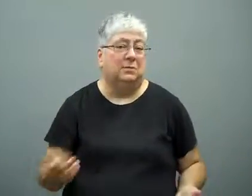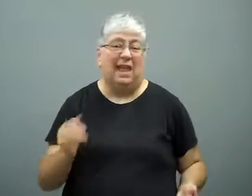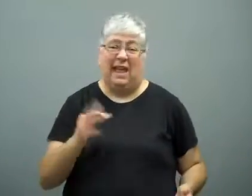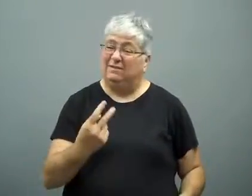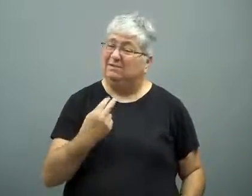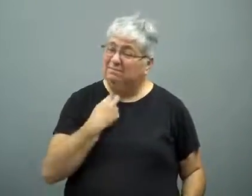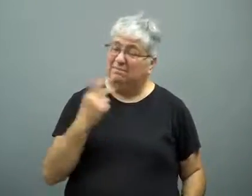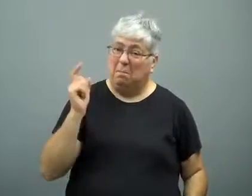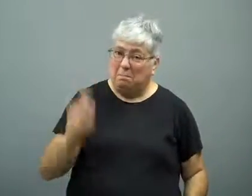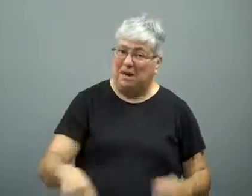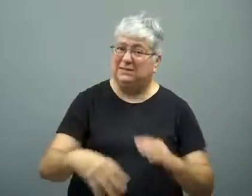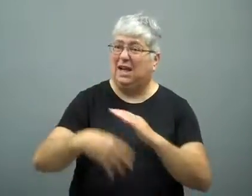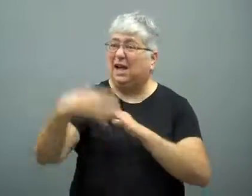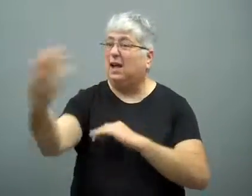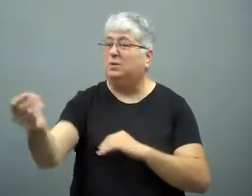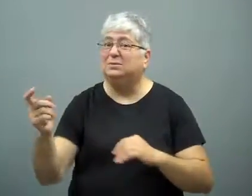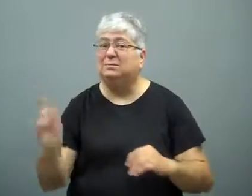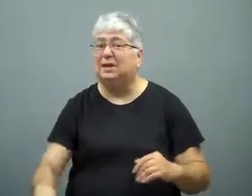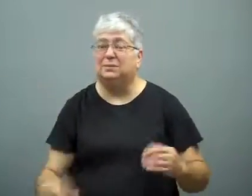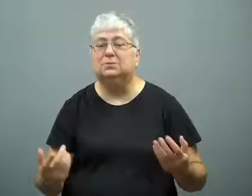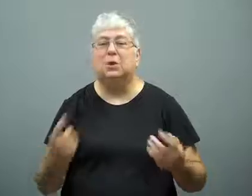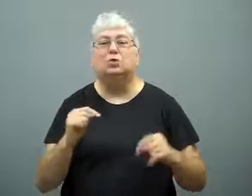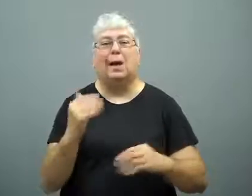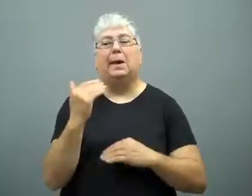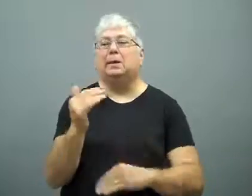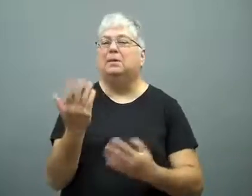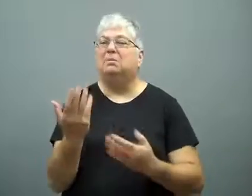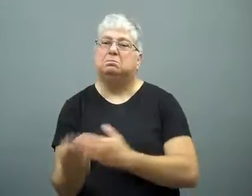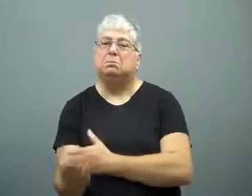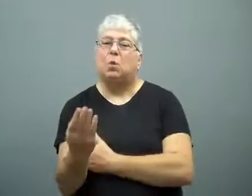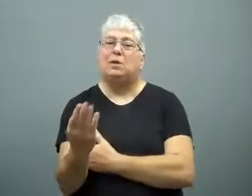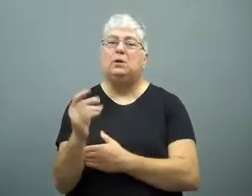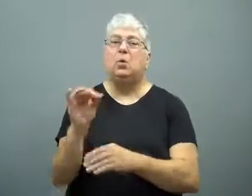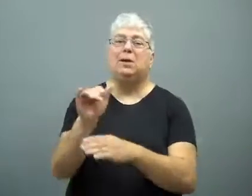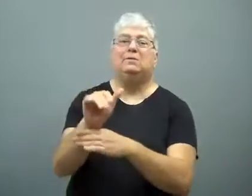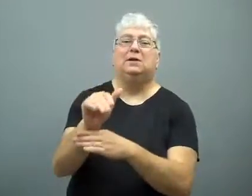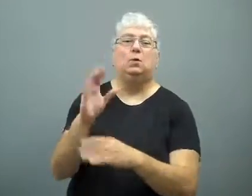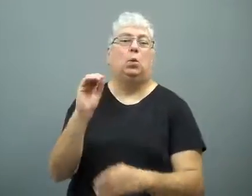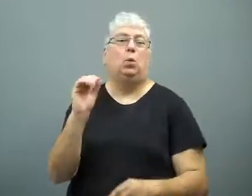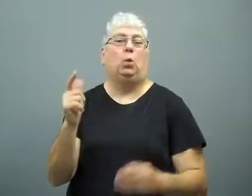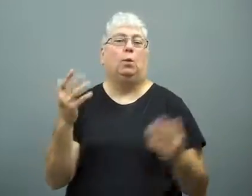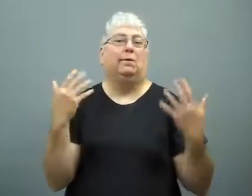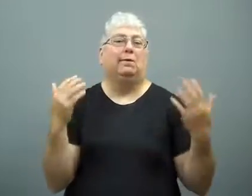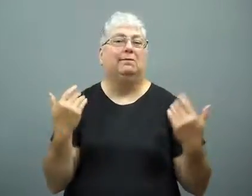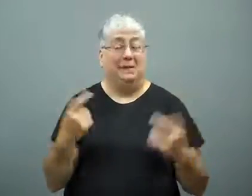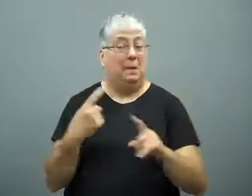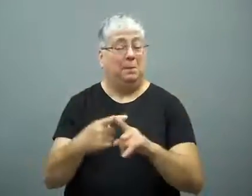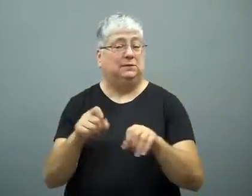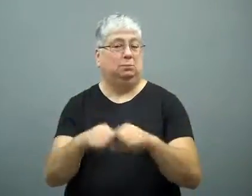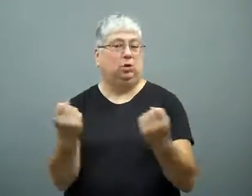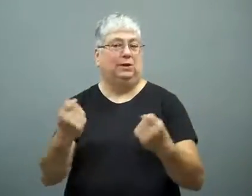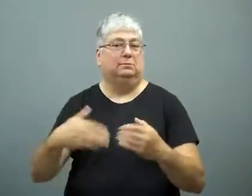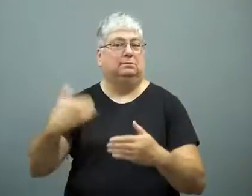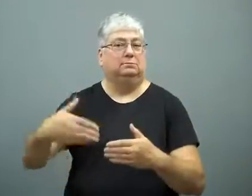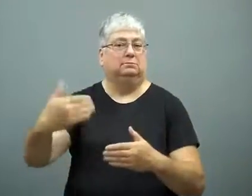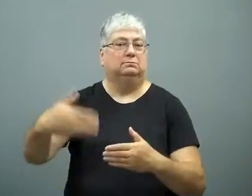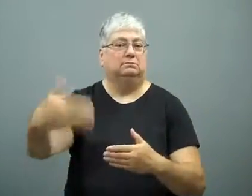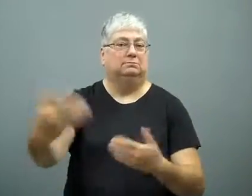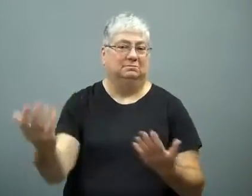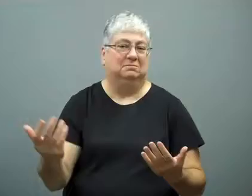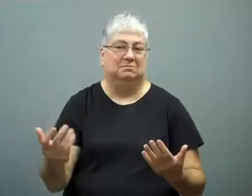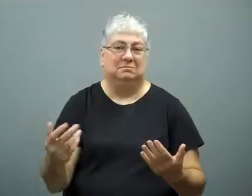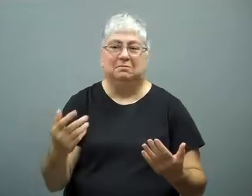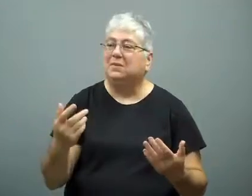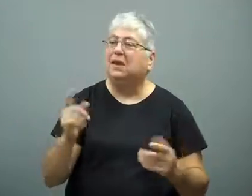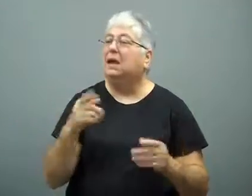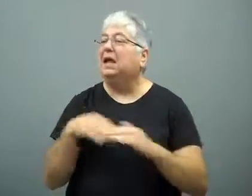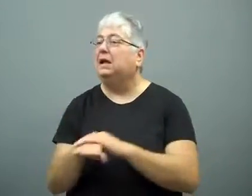If you must be outdoors, try to keep it to the cooler hours of morning and evening.